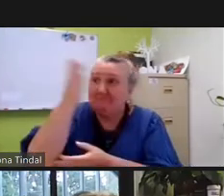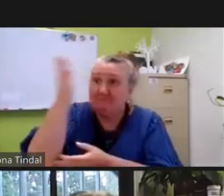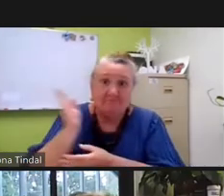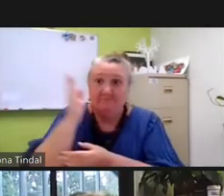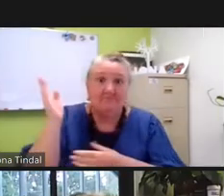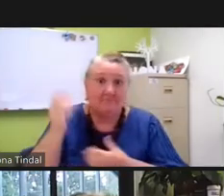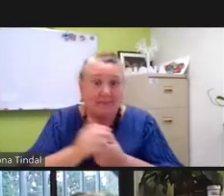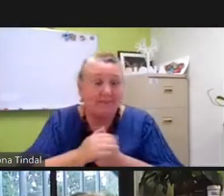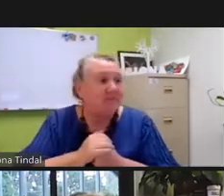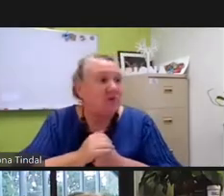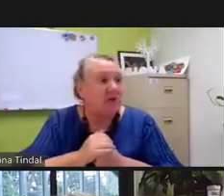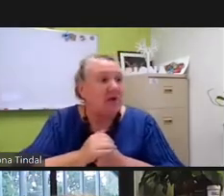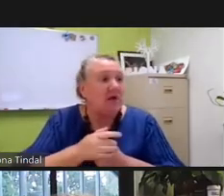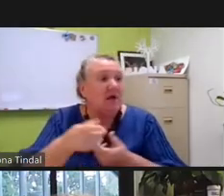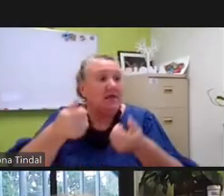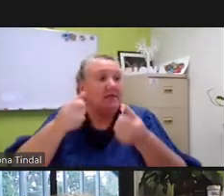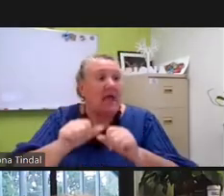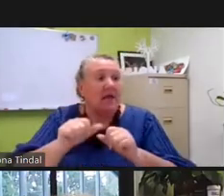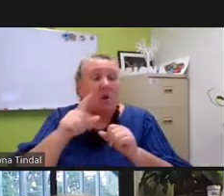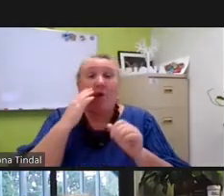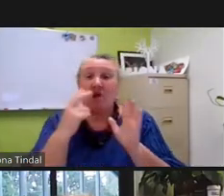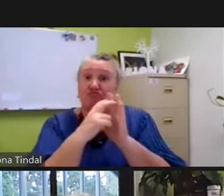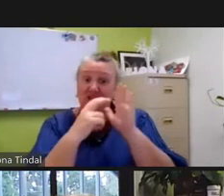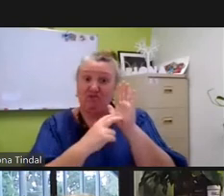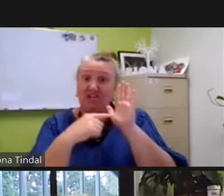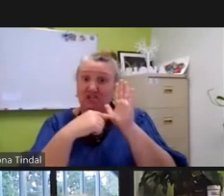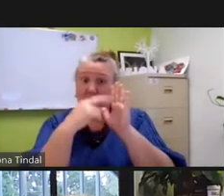that's just a bit of a guess. That's worthwhile asking agencies for more specific numbers there.